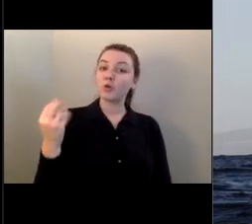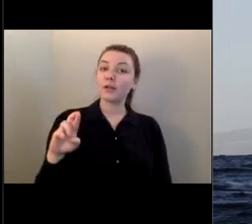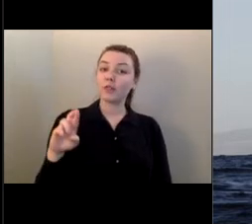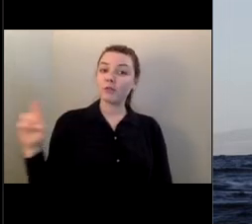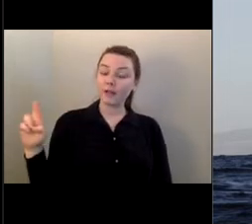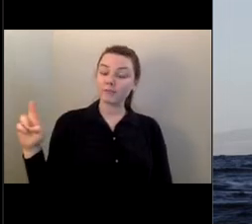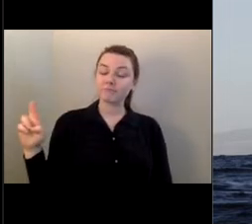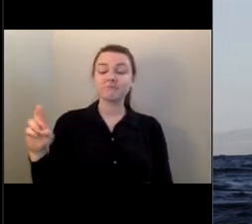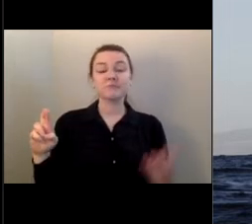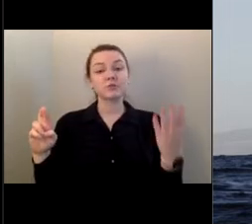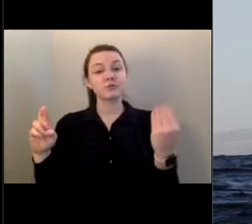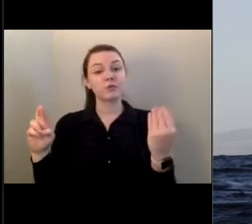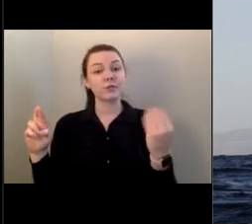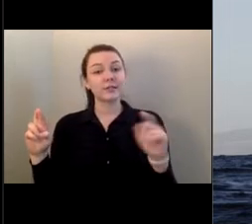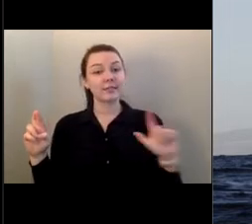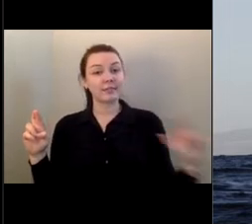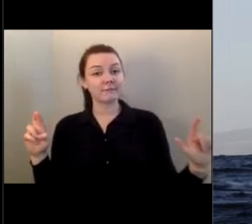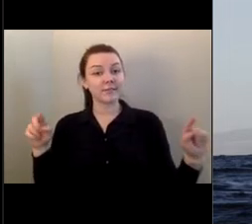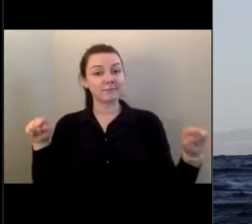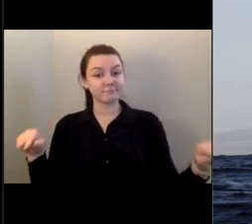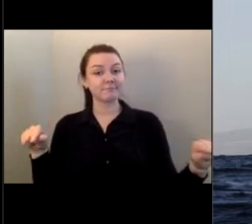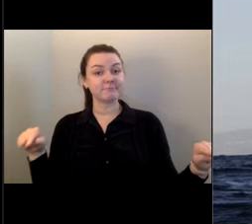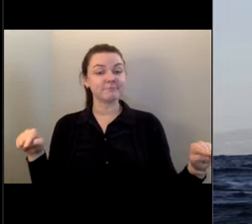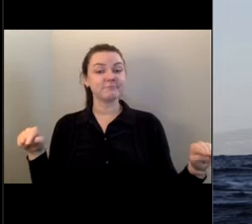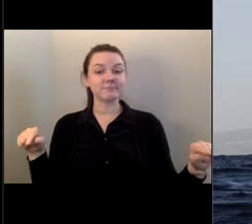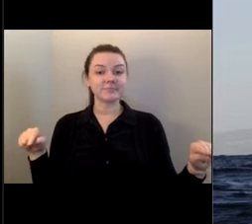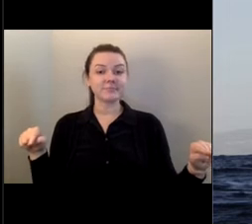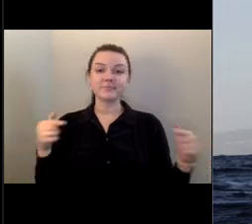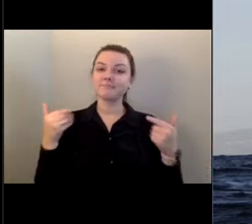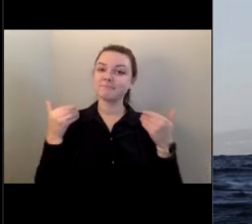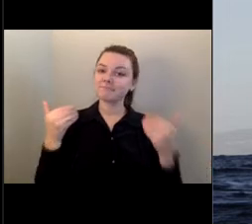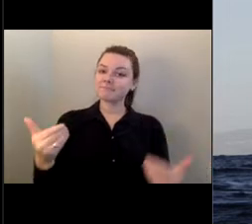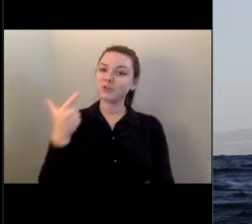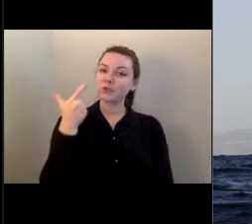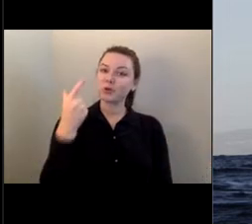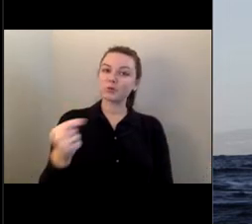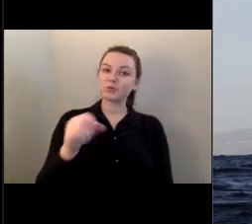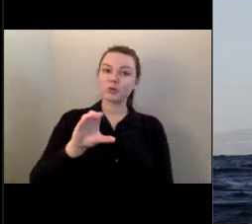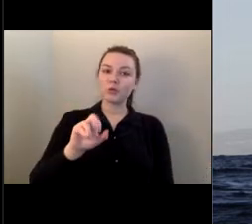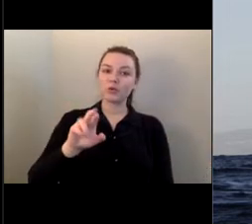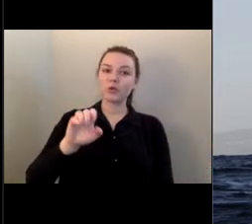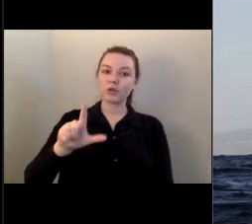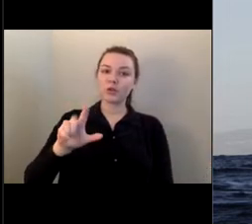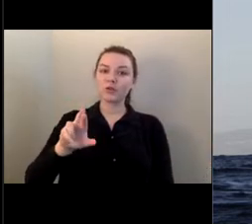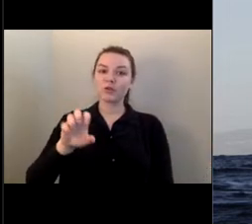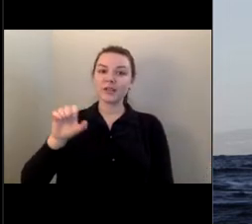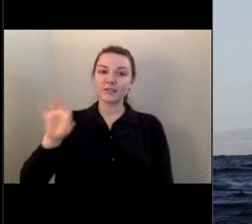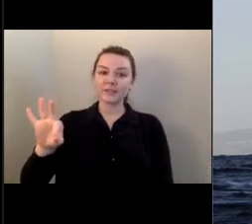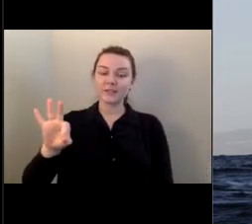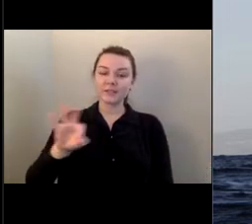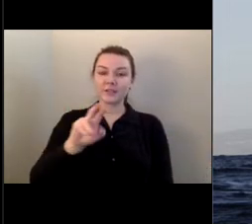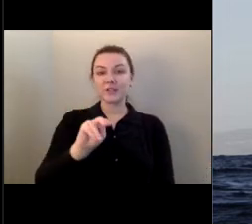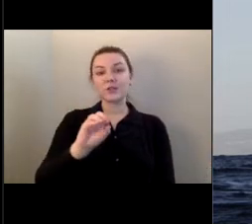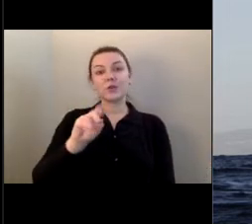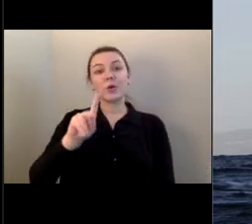14 on the left Take me to the coral reef No ka best